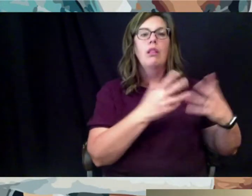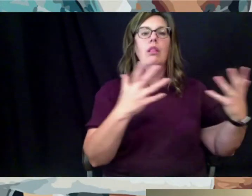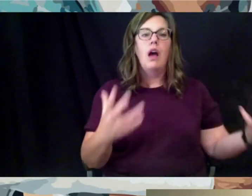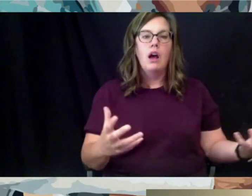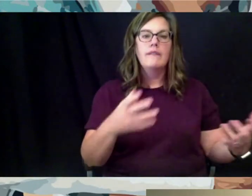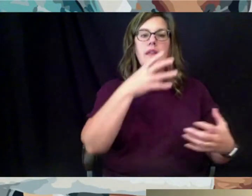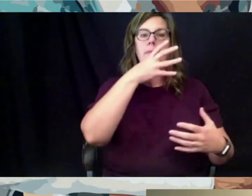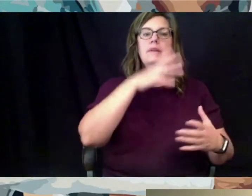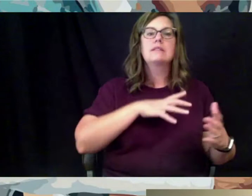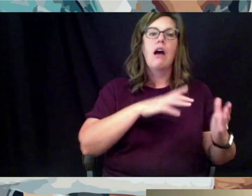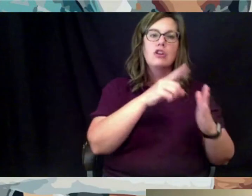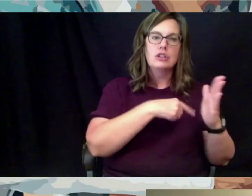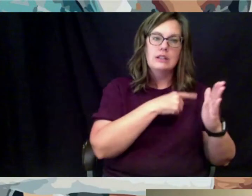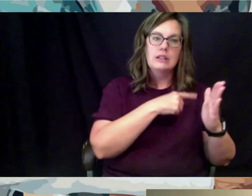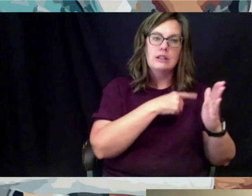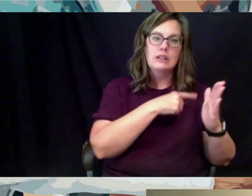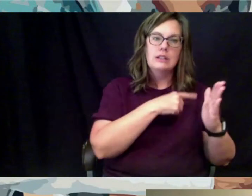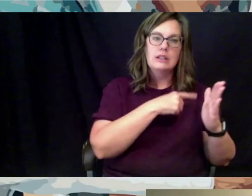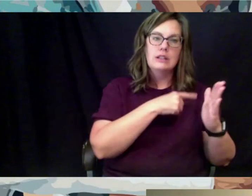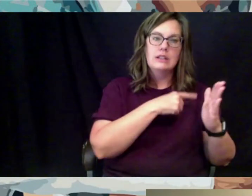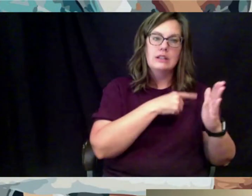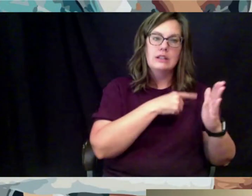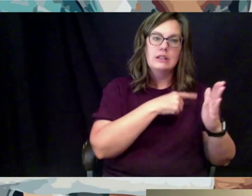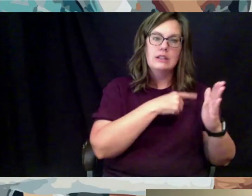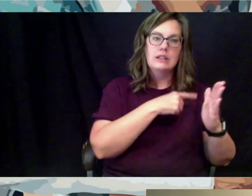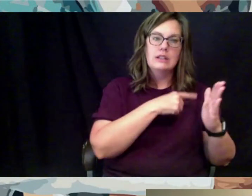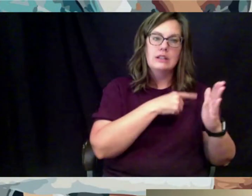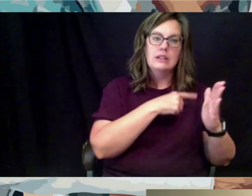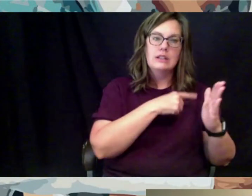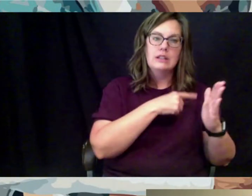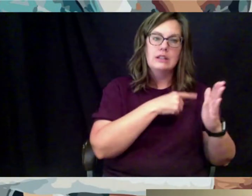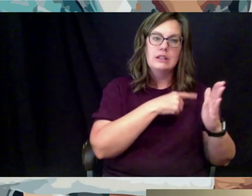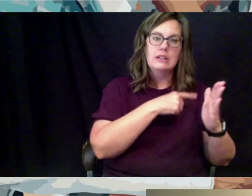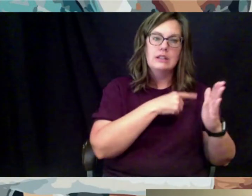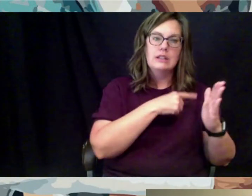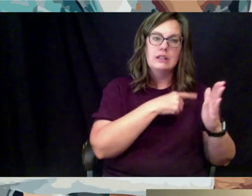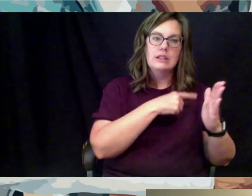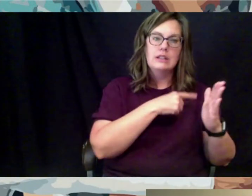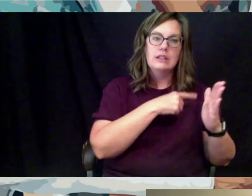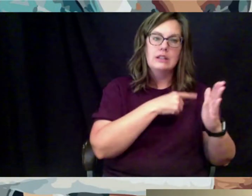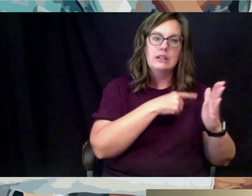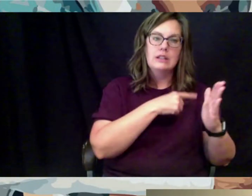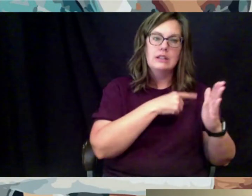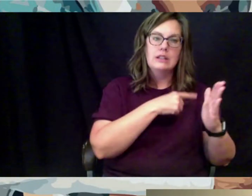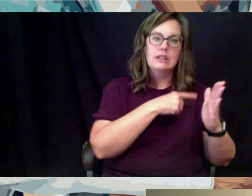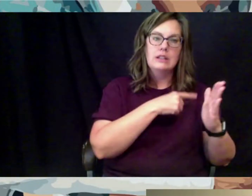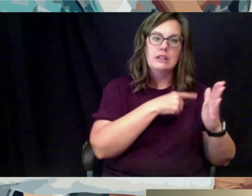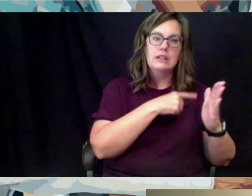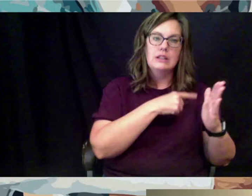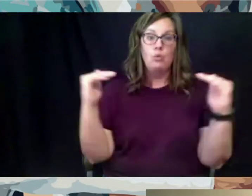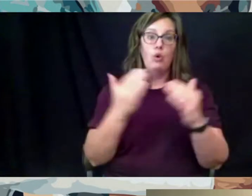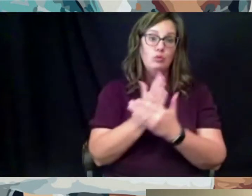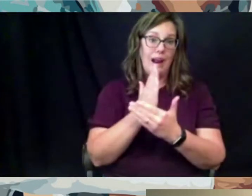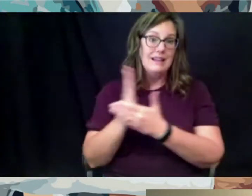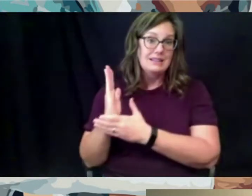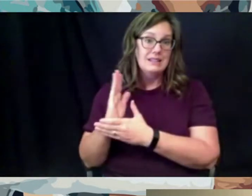the religious tenets which were giving men and women equal rights restoring equality between